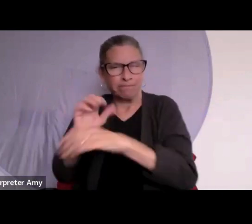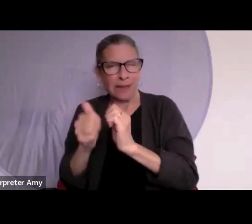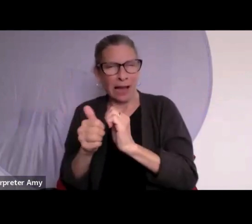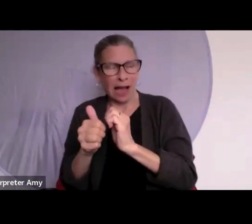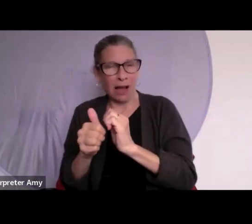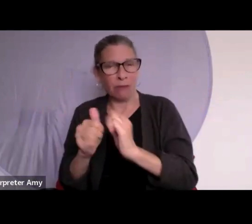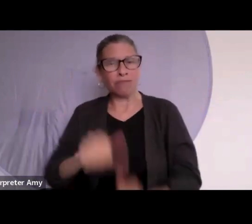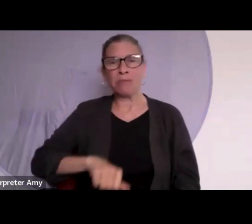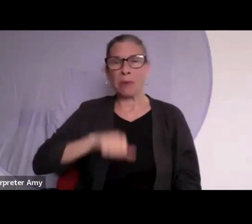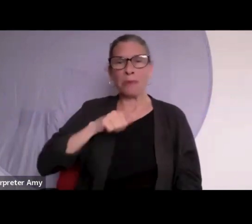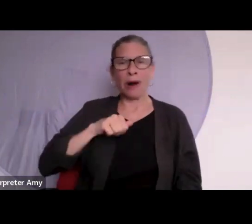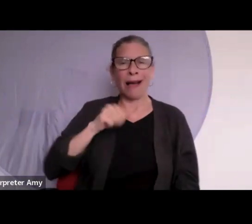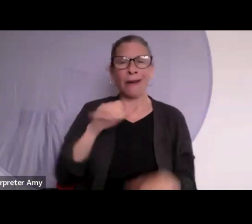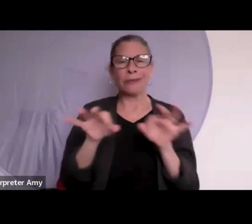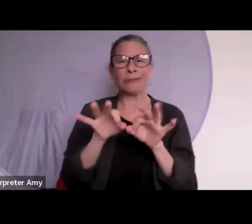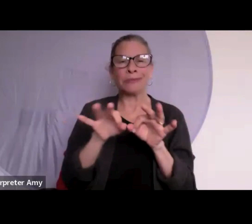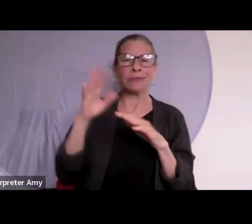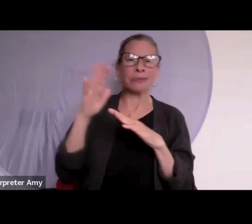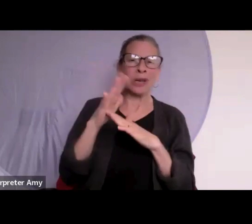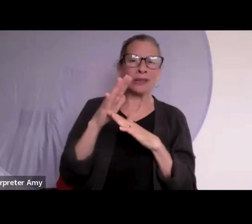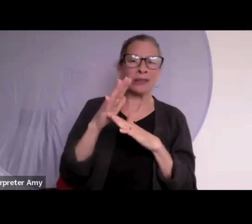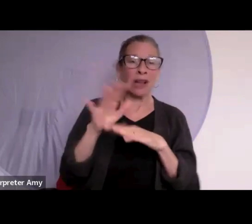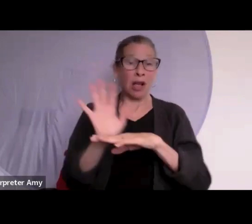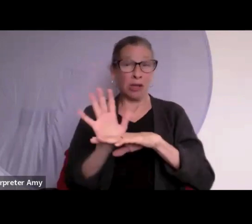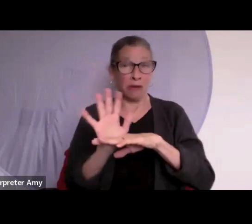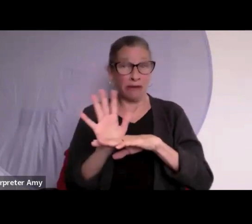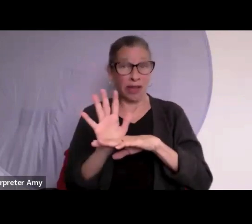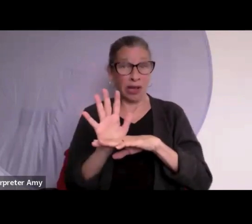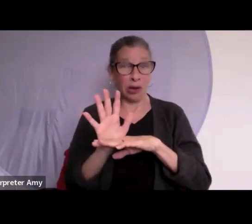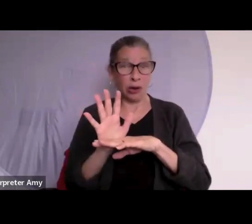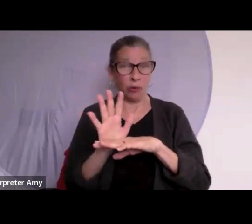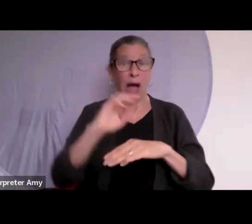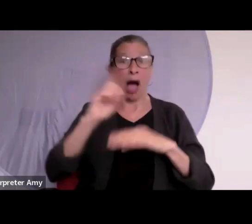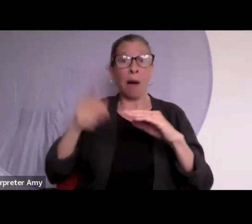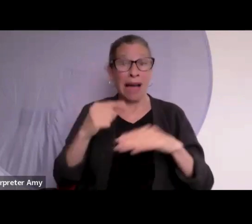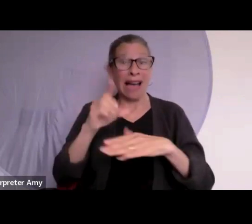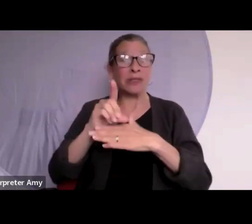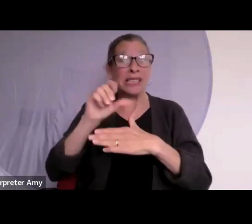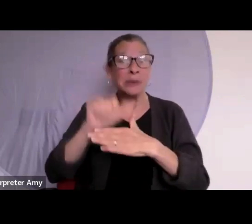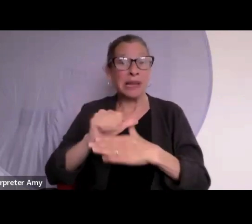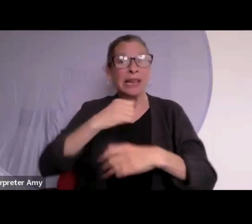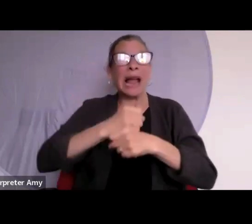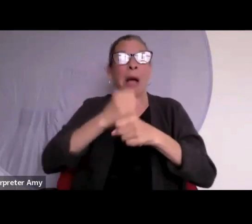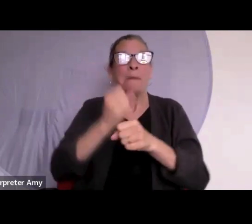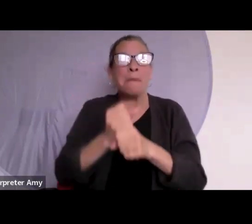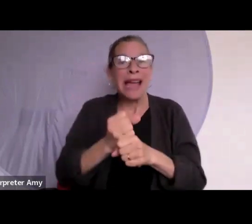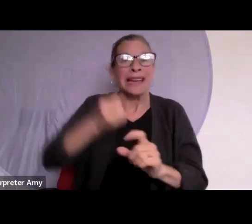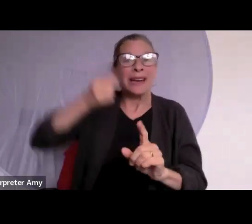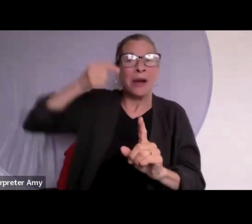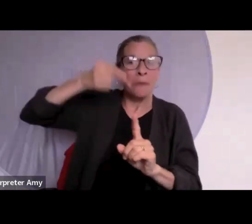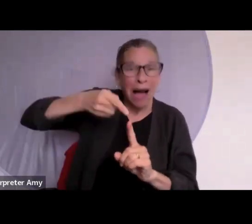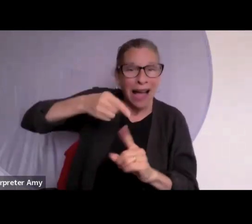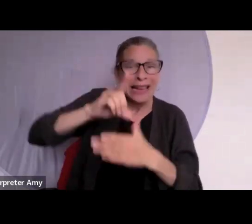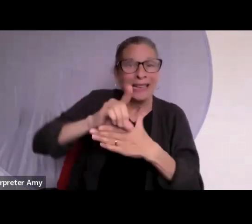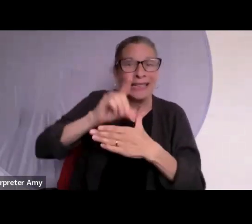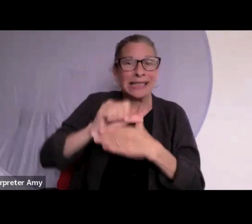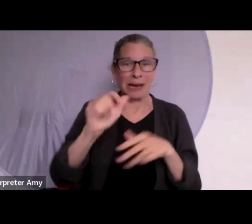to say the most important thing is that this film is not only about disability, it was made by disabled people, the cast, the